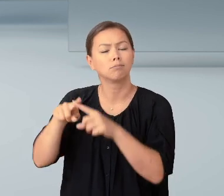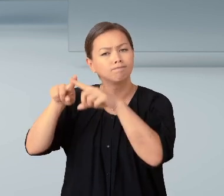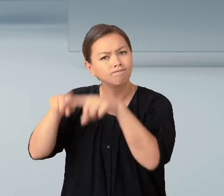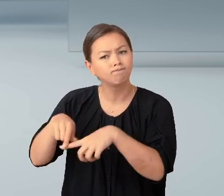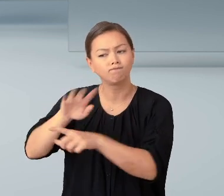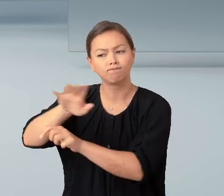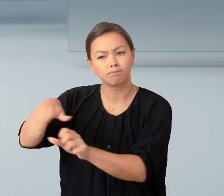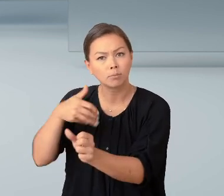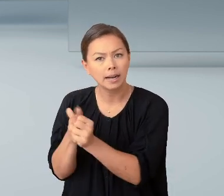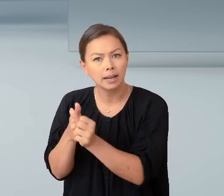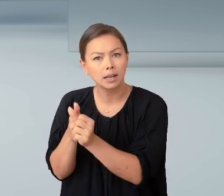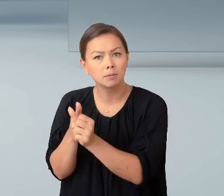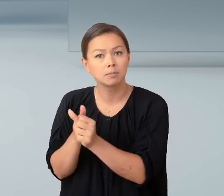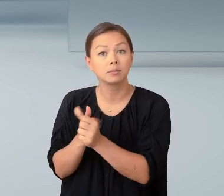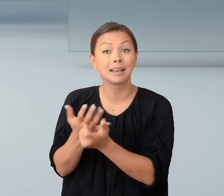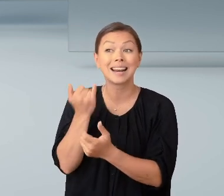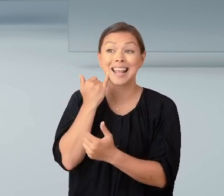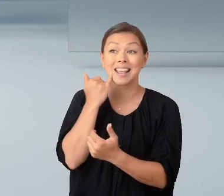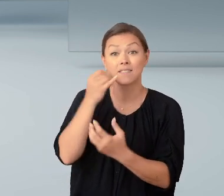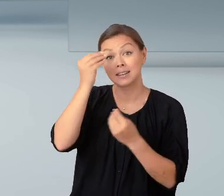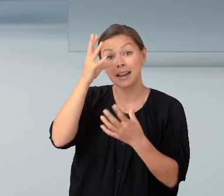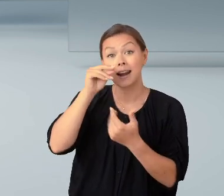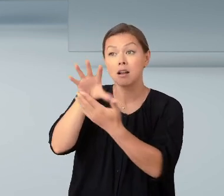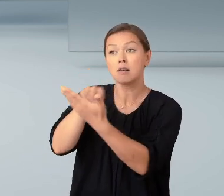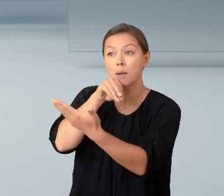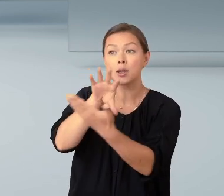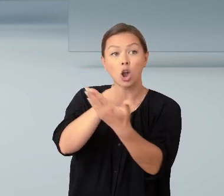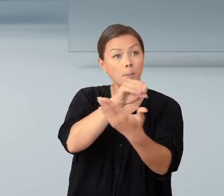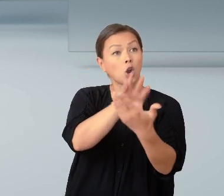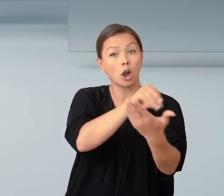ensuring data is replicated in multiple locations. This reduces